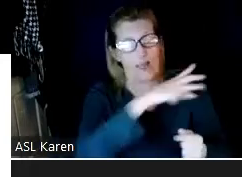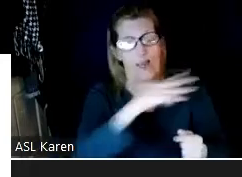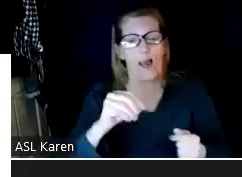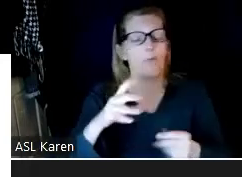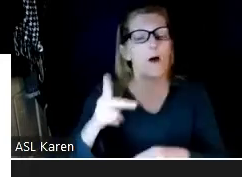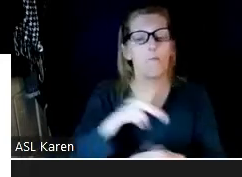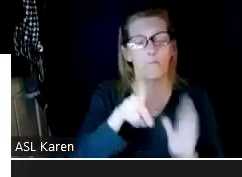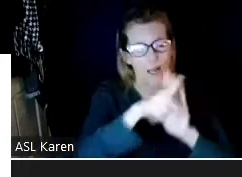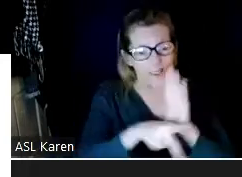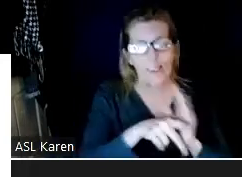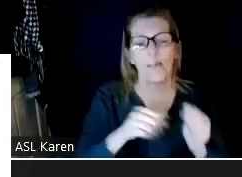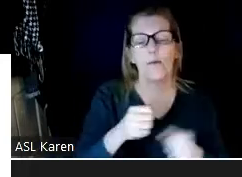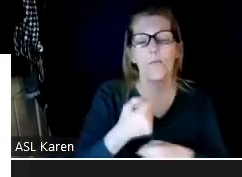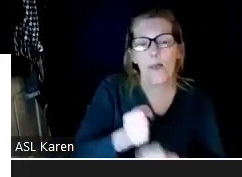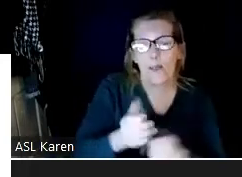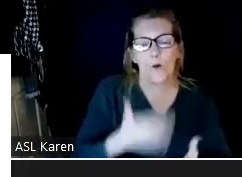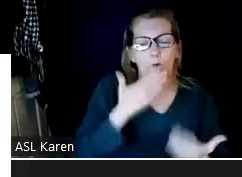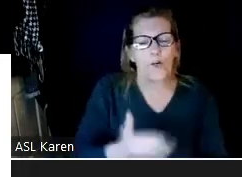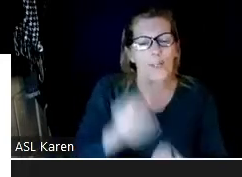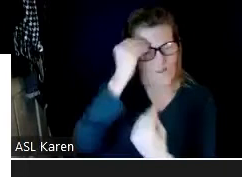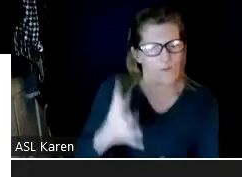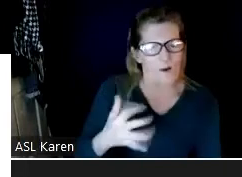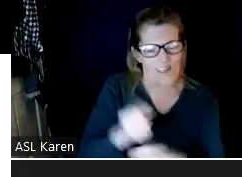have good information, upon which to make decisions.